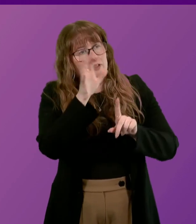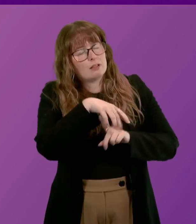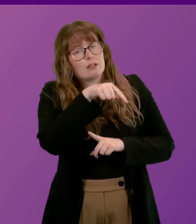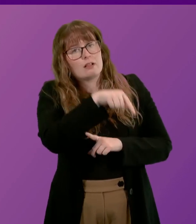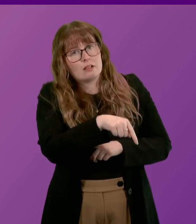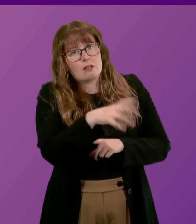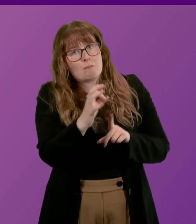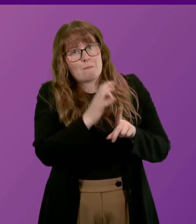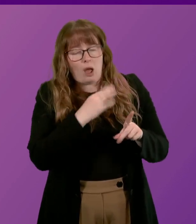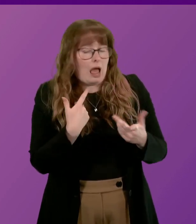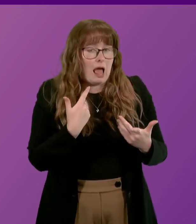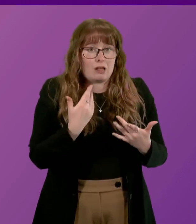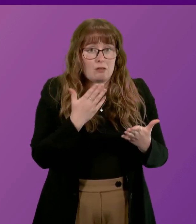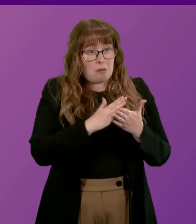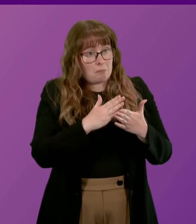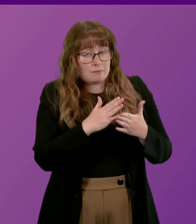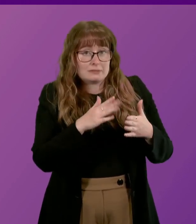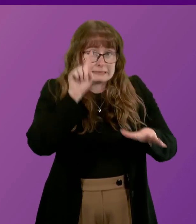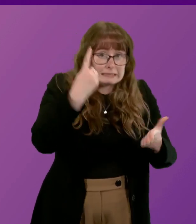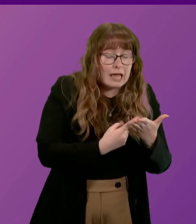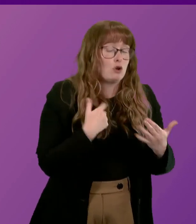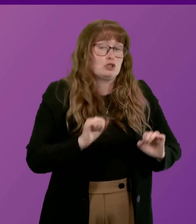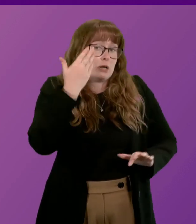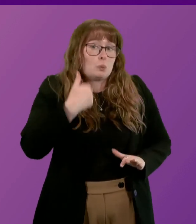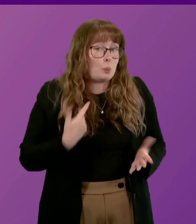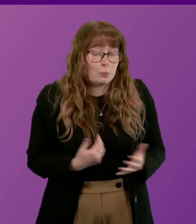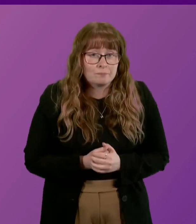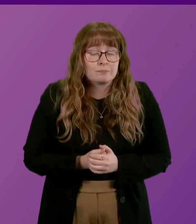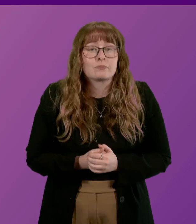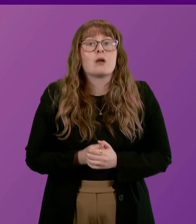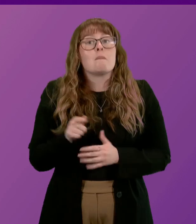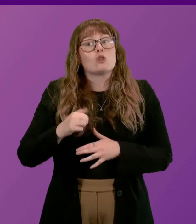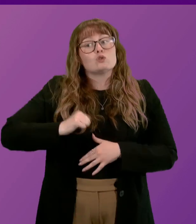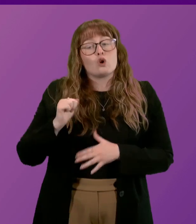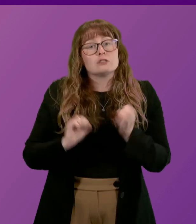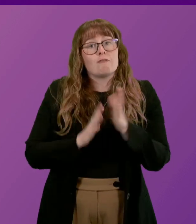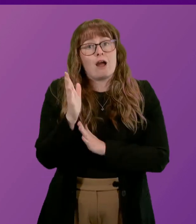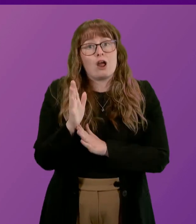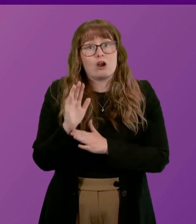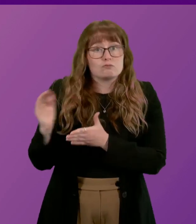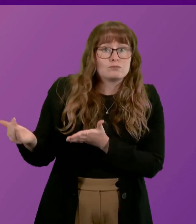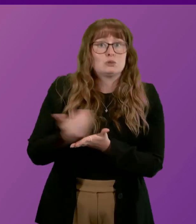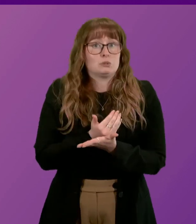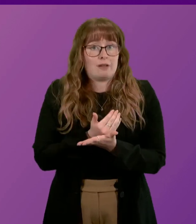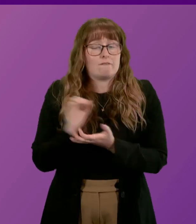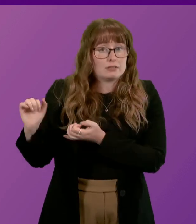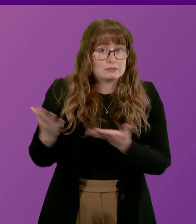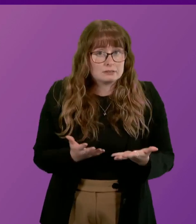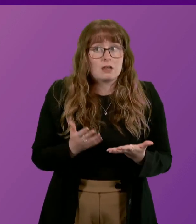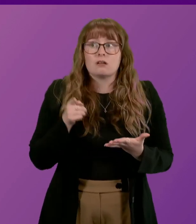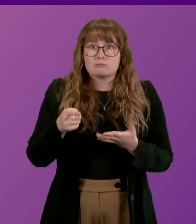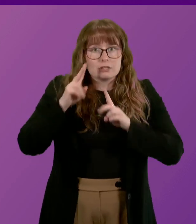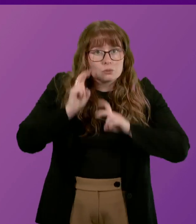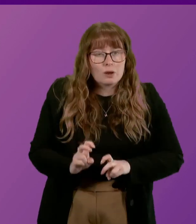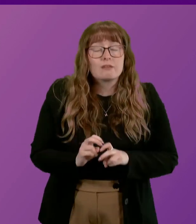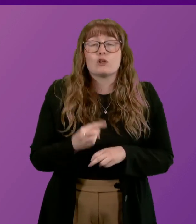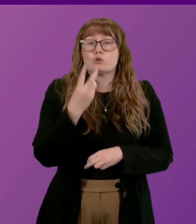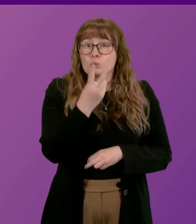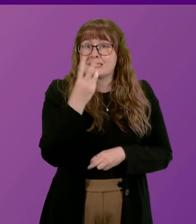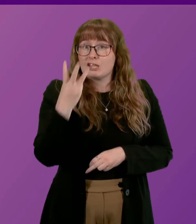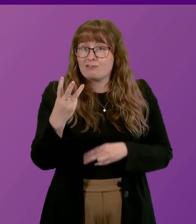proposal is at, but, in general terms, the SRFS’s delivery review includes 23 options for change,